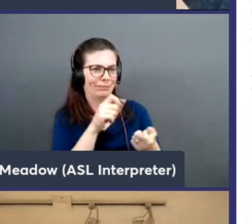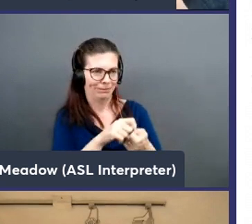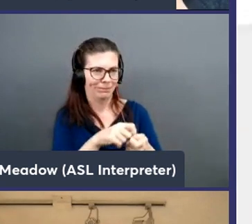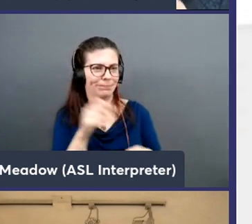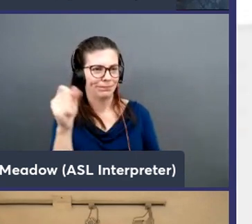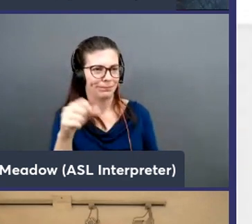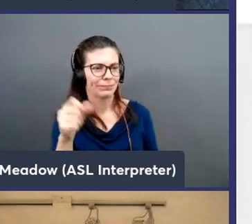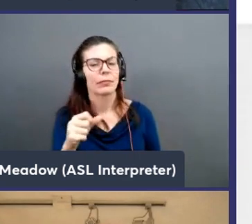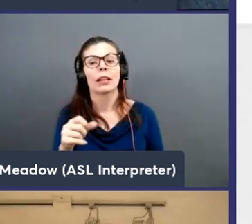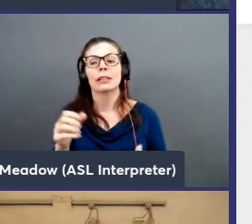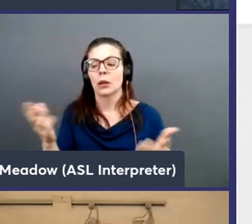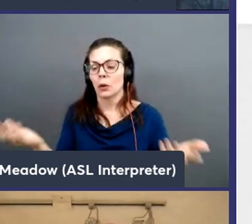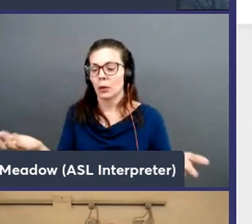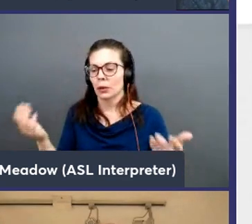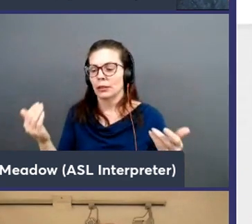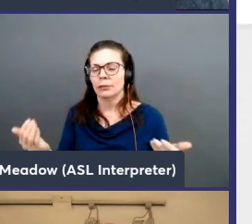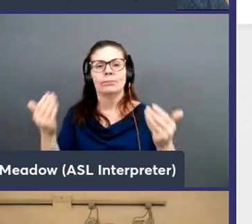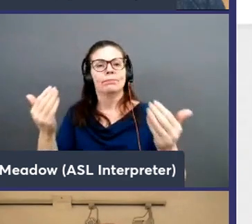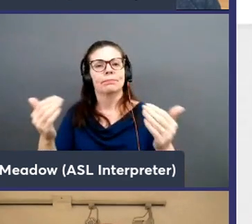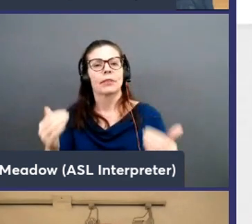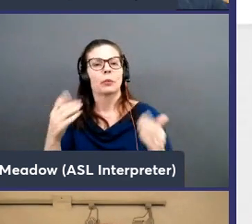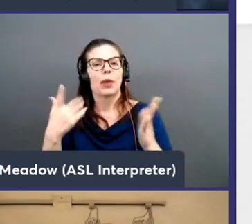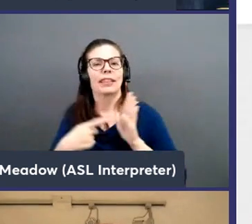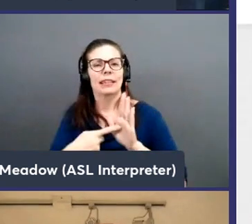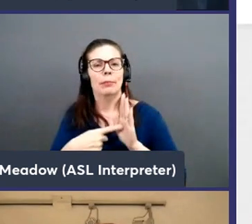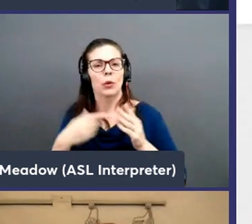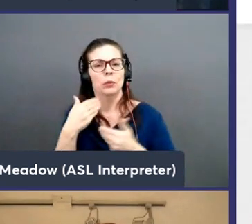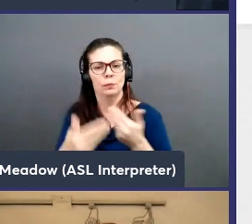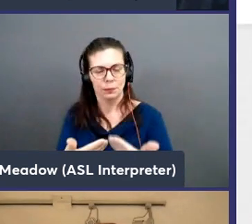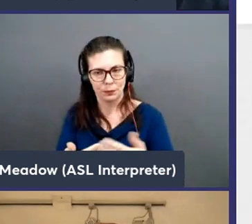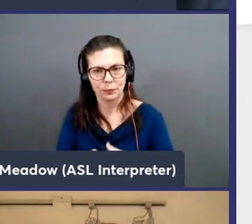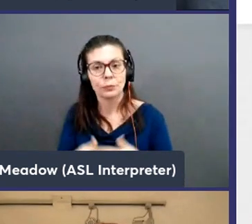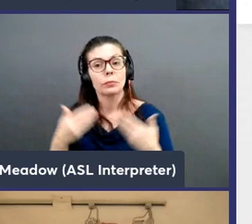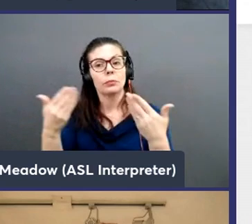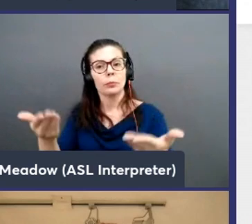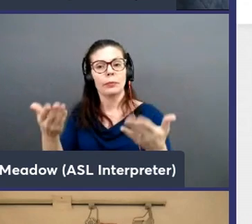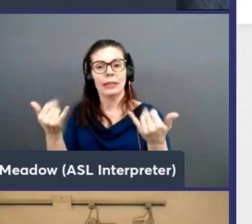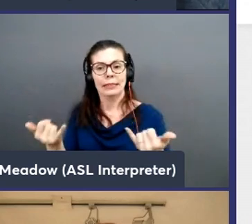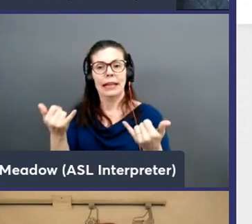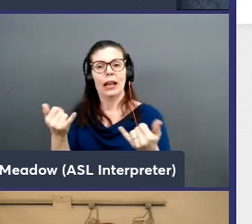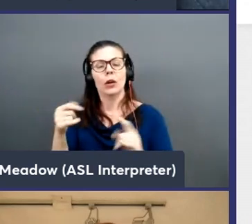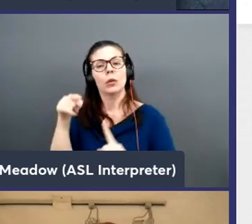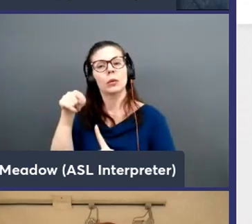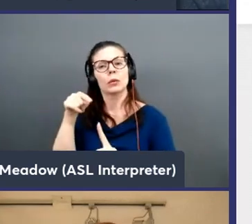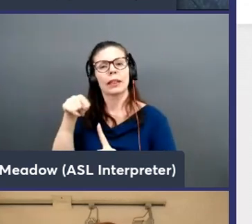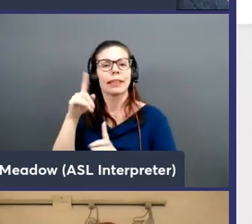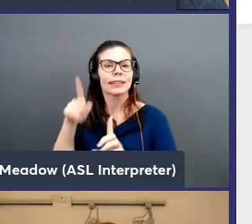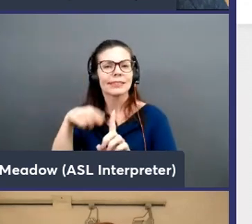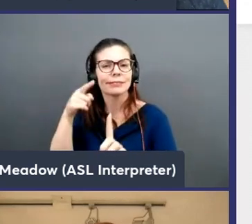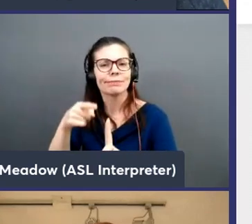Yeah, so going along with our demo, this next bit is just specifying hyperparameters.